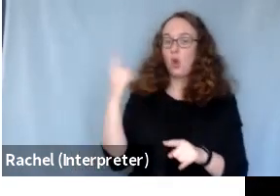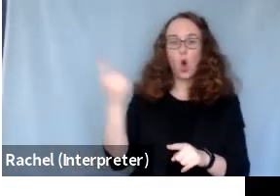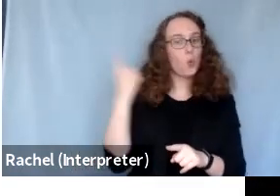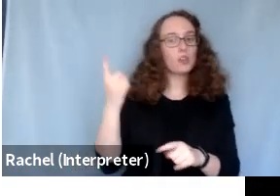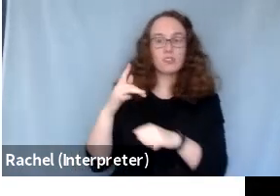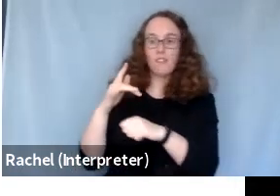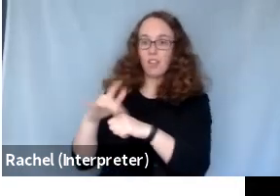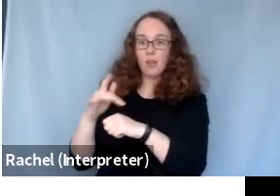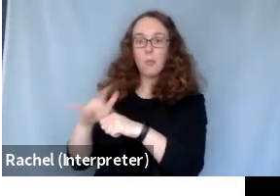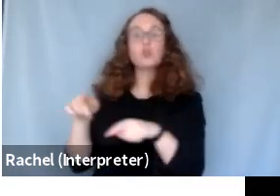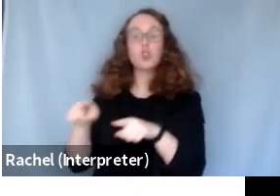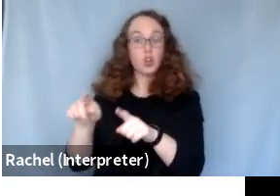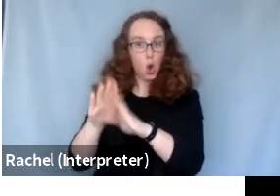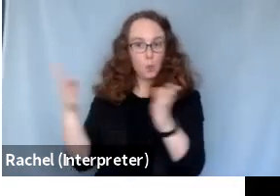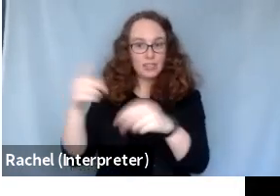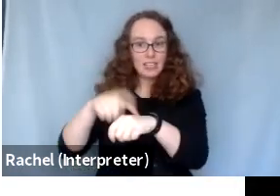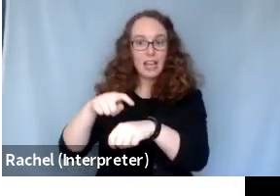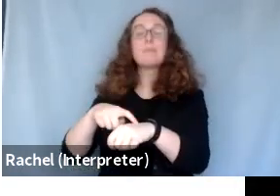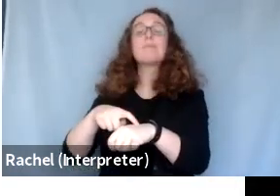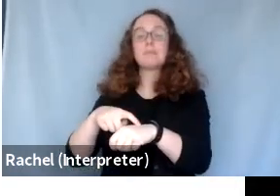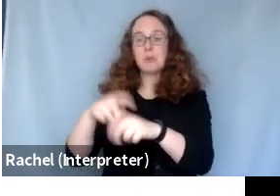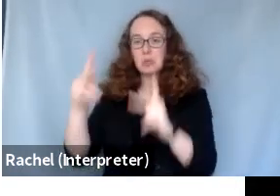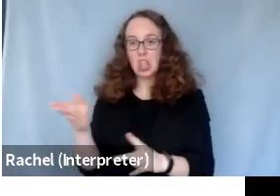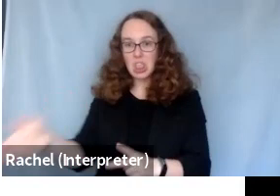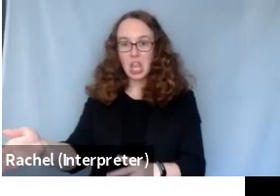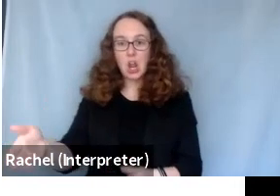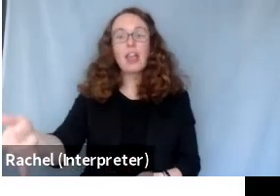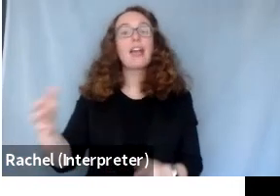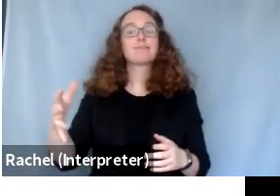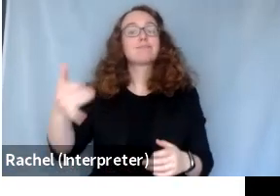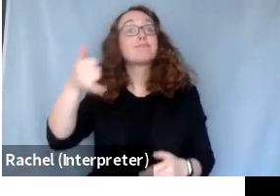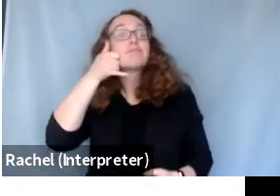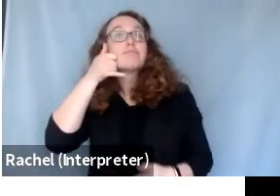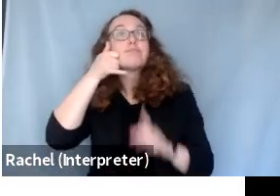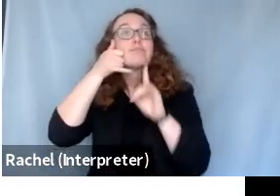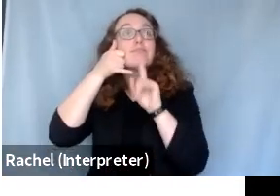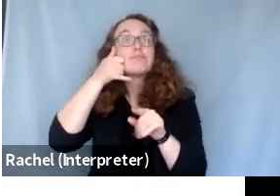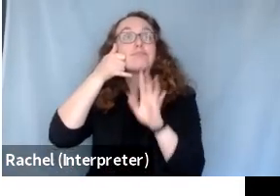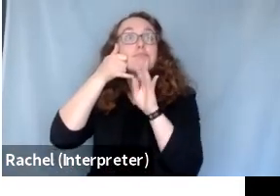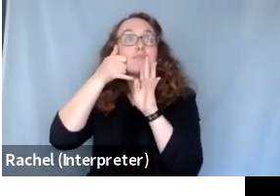open hours manning that desk to take all calls. So we should be able to get all your answers taken care of